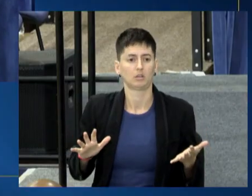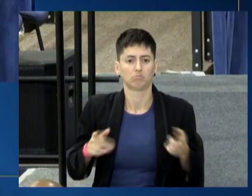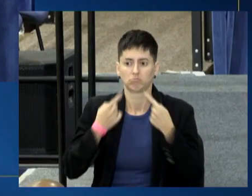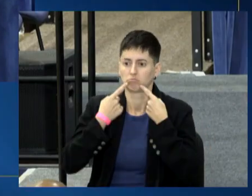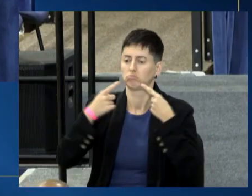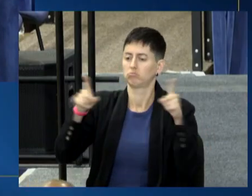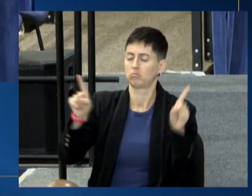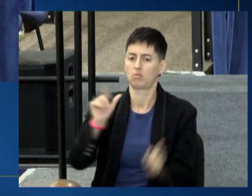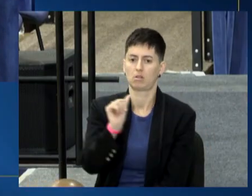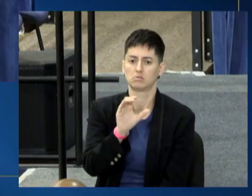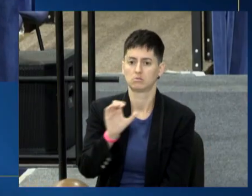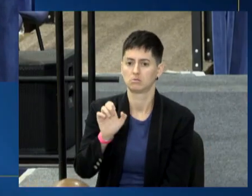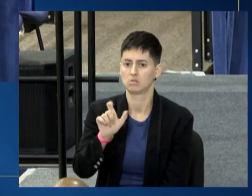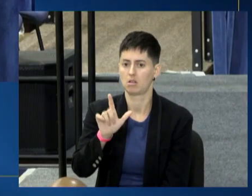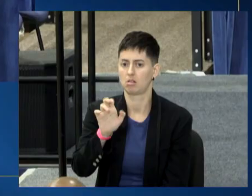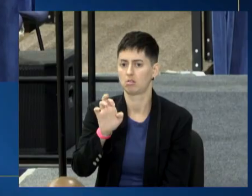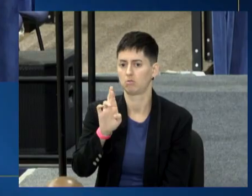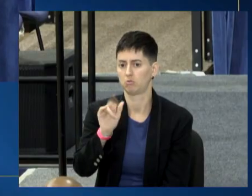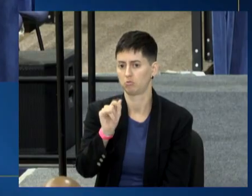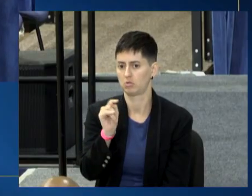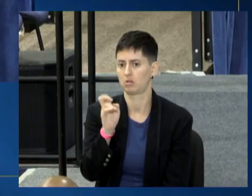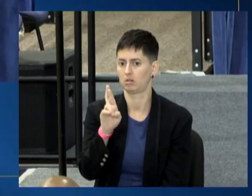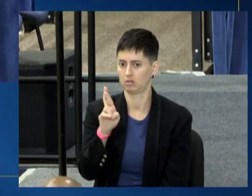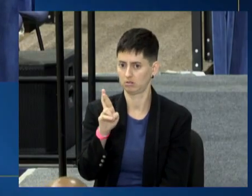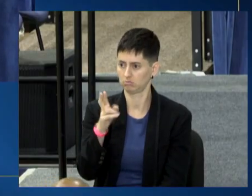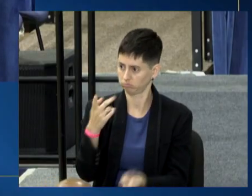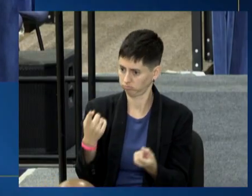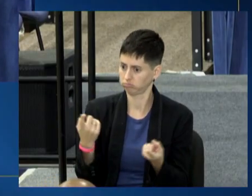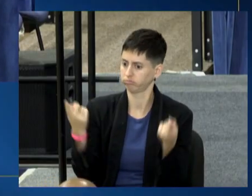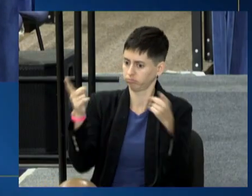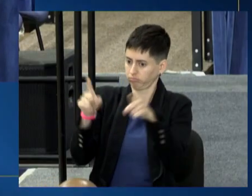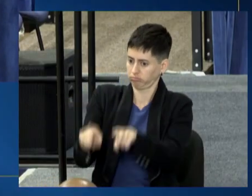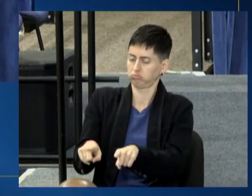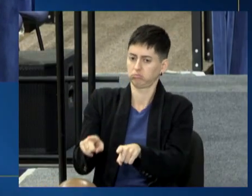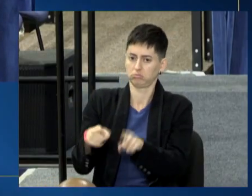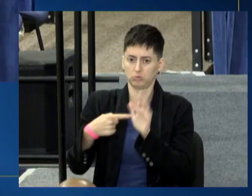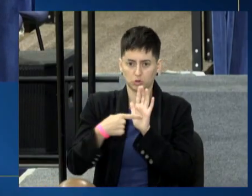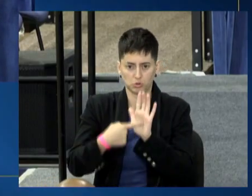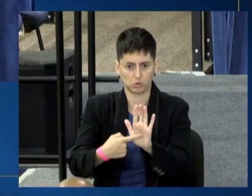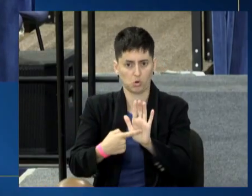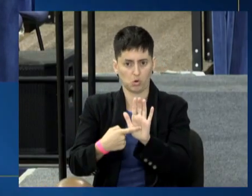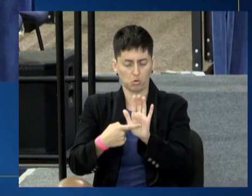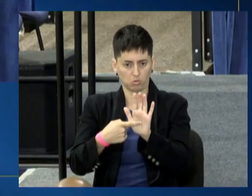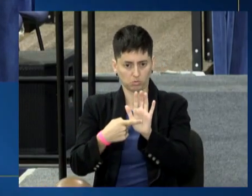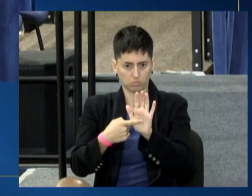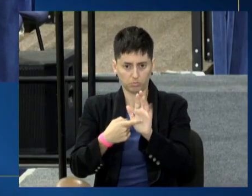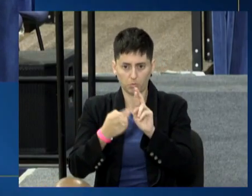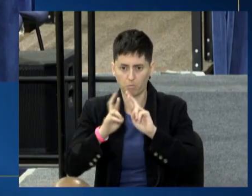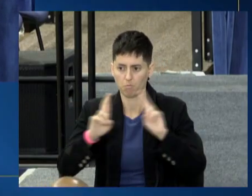market is ready for high-quality, trustworthy, digital solutions that solve problems for the